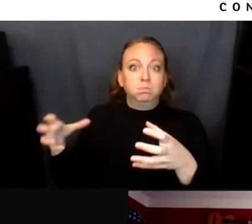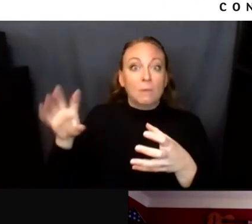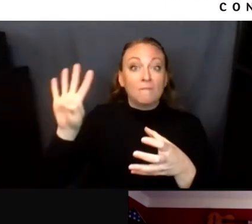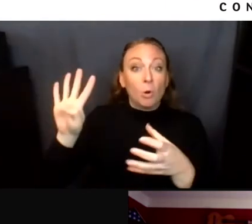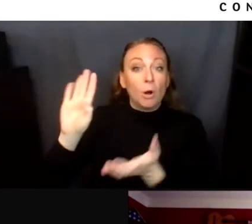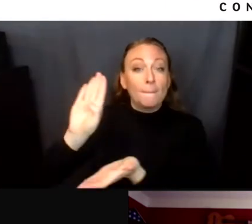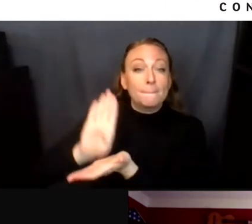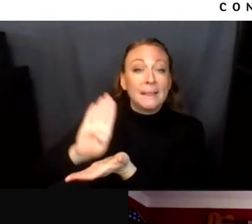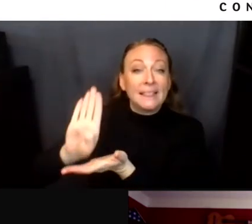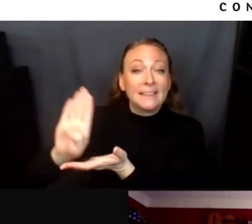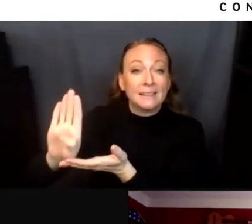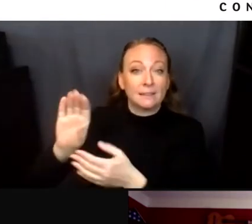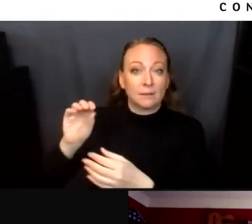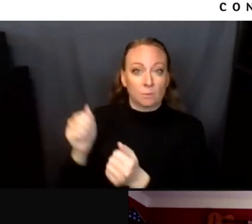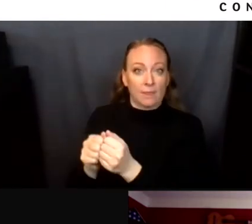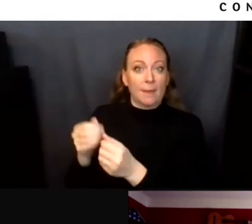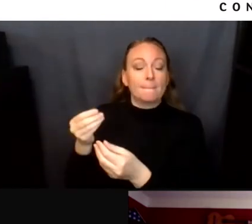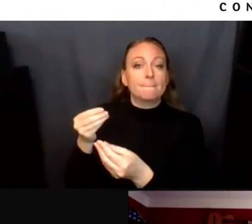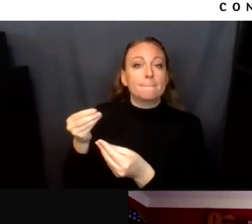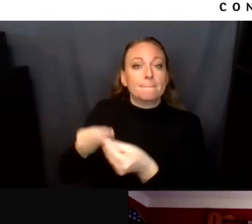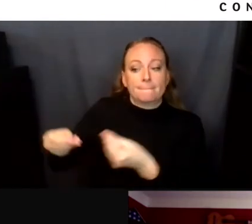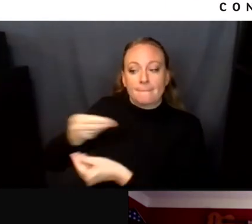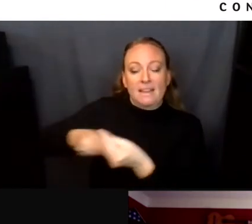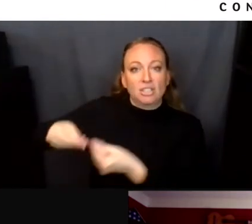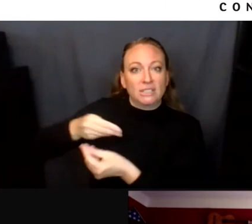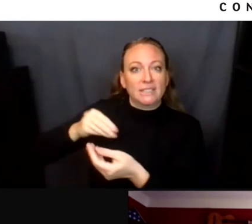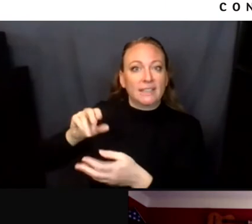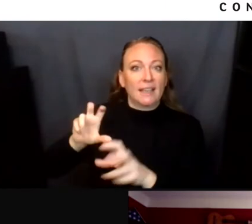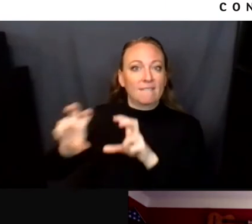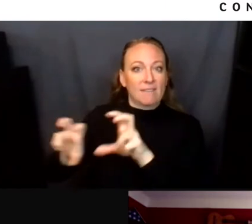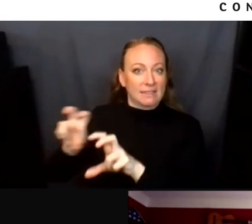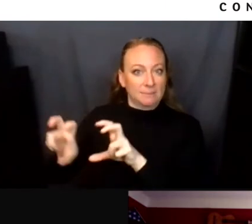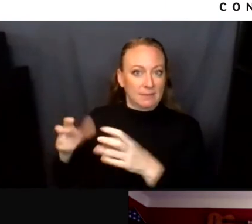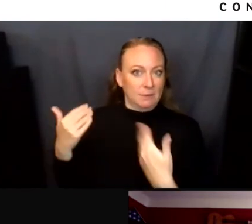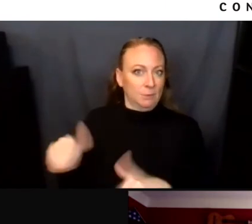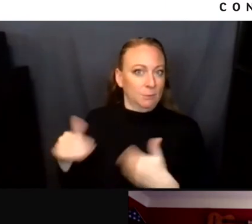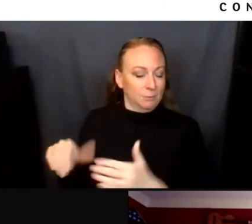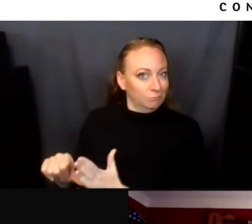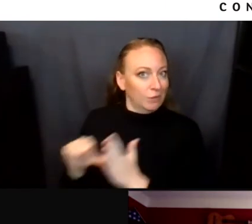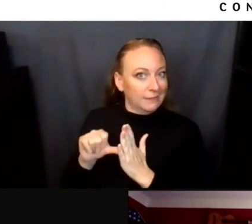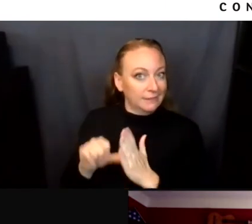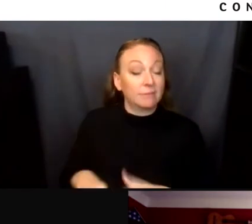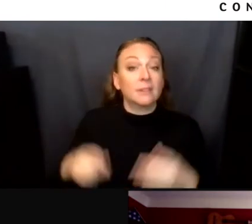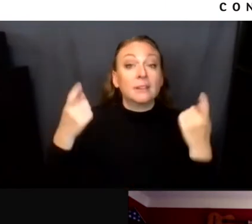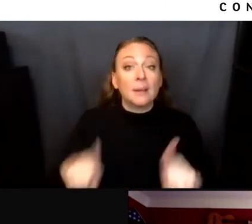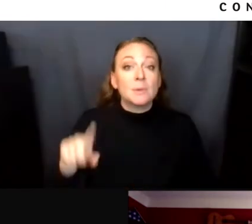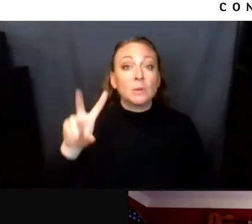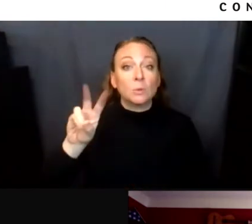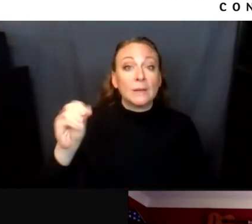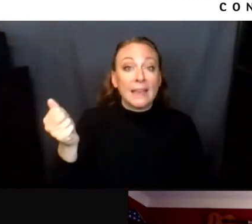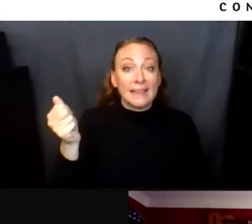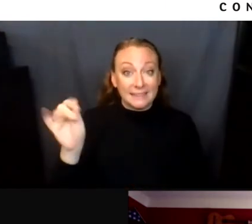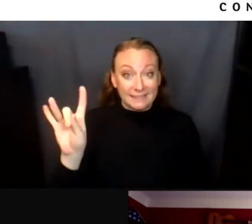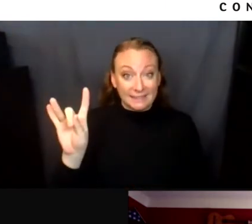Pretty impressive. In 2018, Mr. Coelho founded the Coelho Center